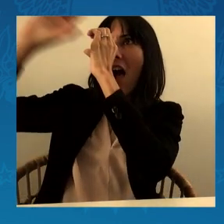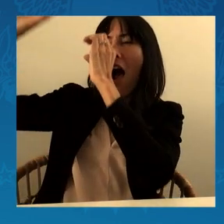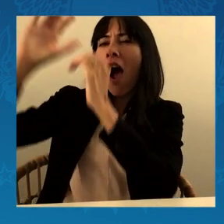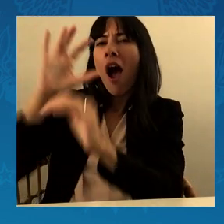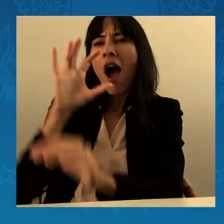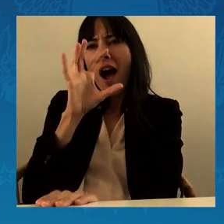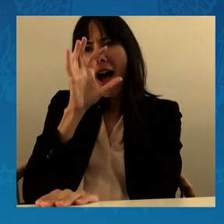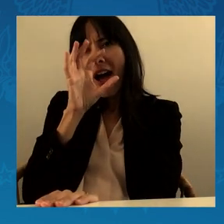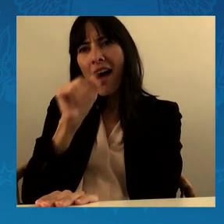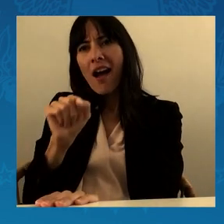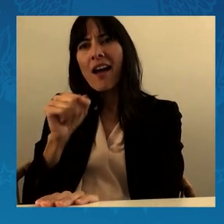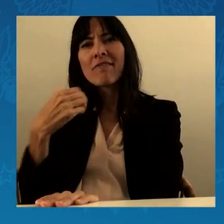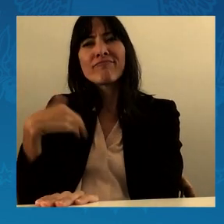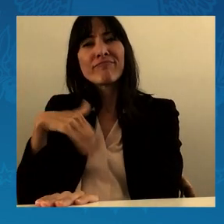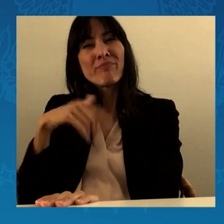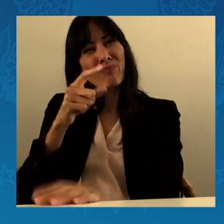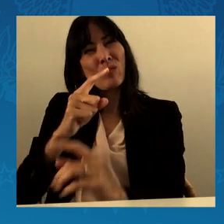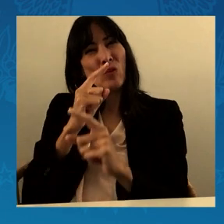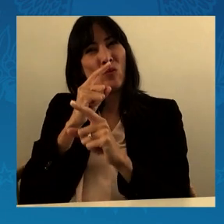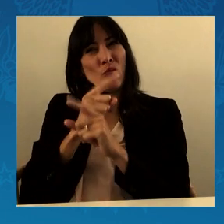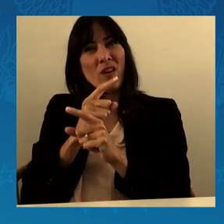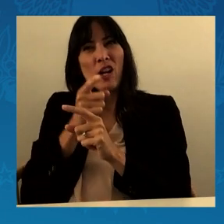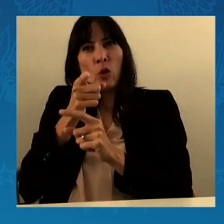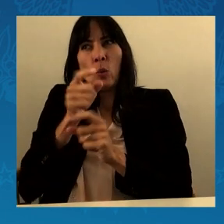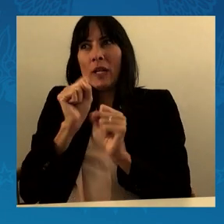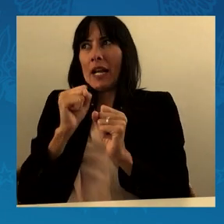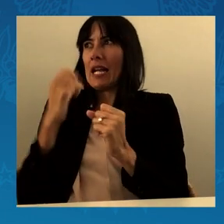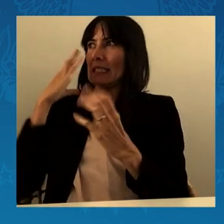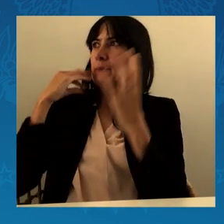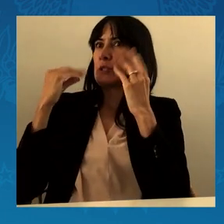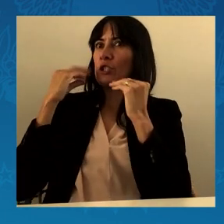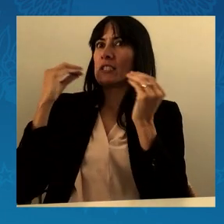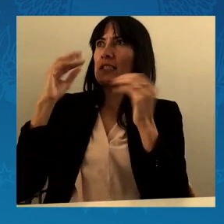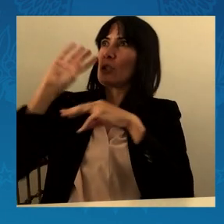and you're just standing right there in one place that it's beautifully set.